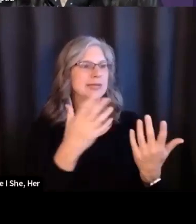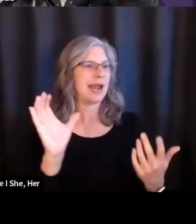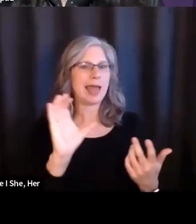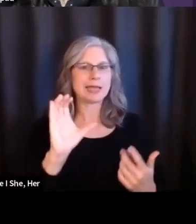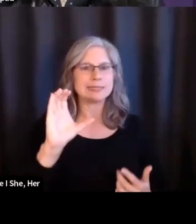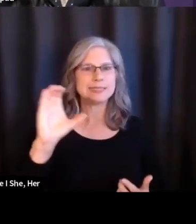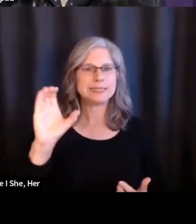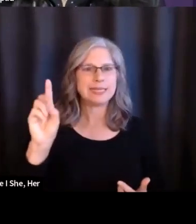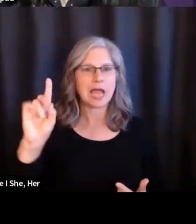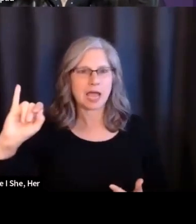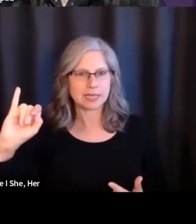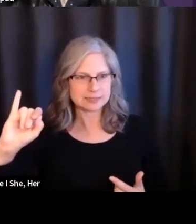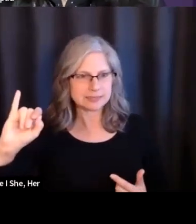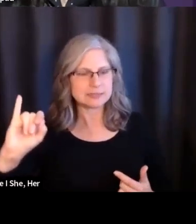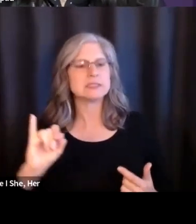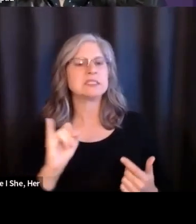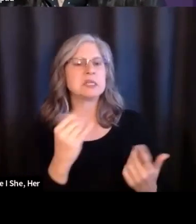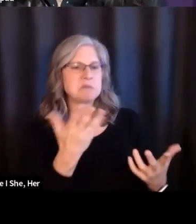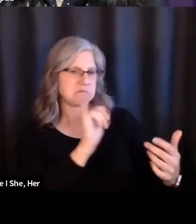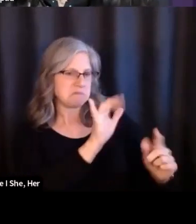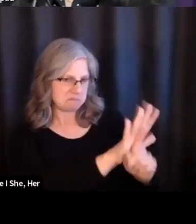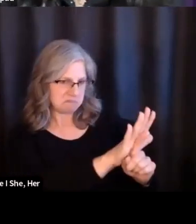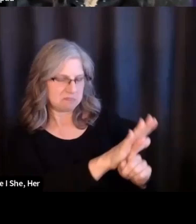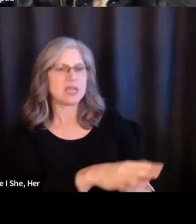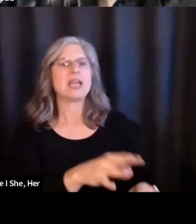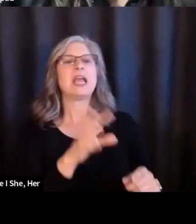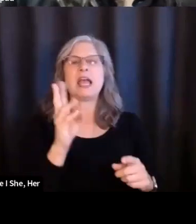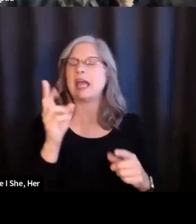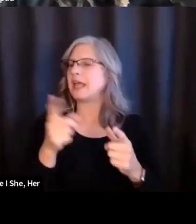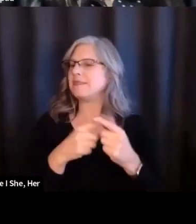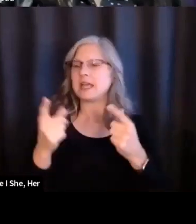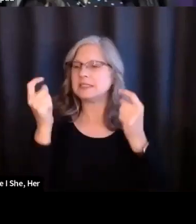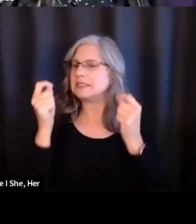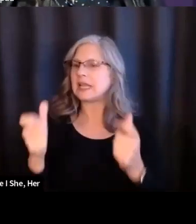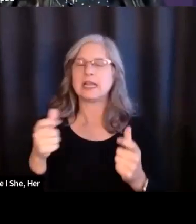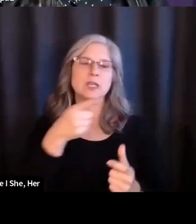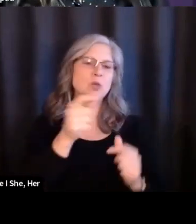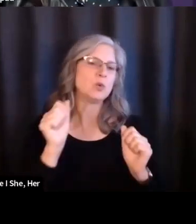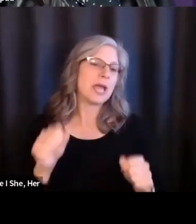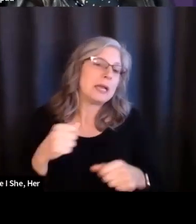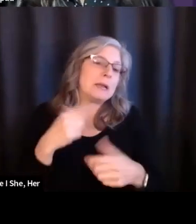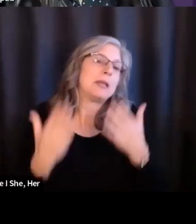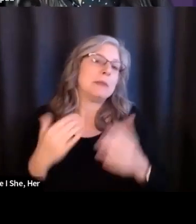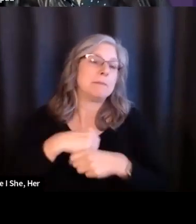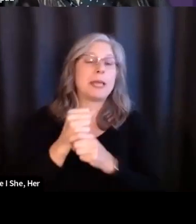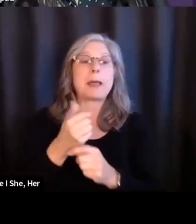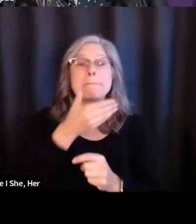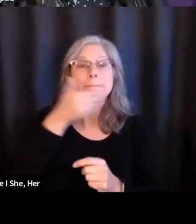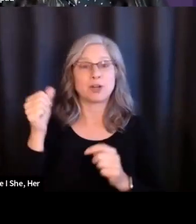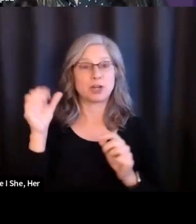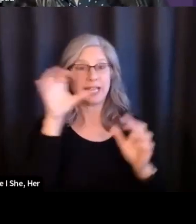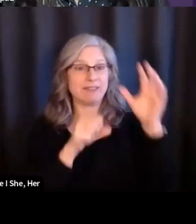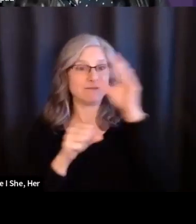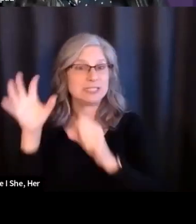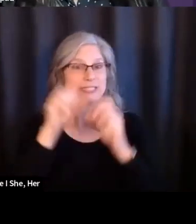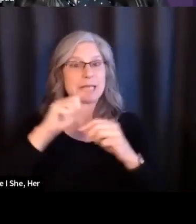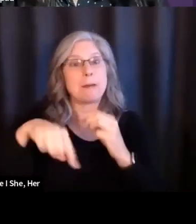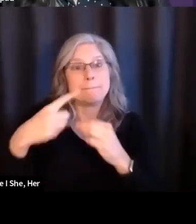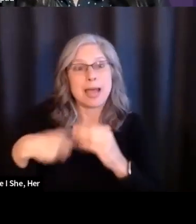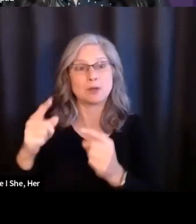And then suddenly you can then try and make better inferences about change, even in cross-sectional designs,